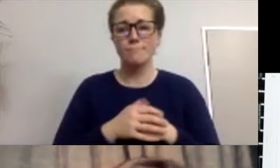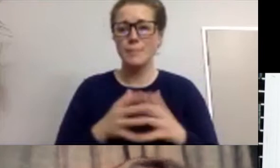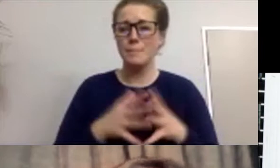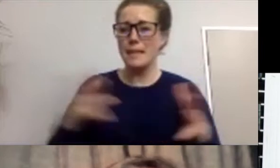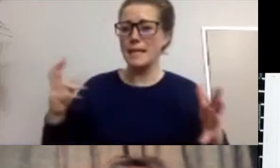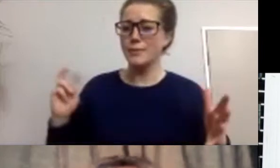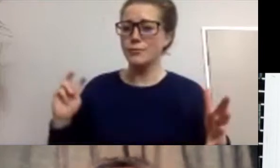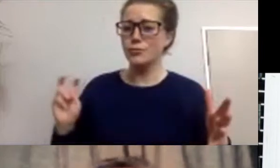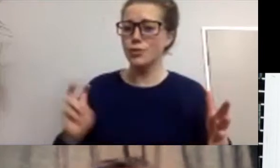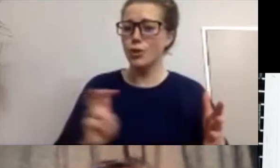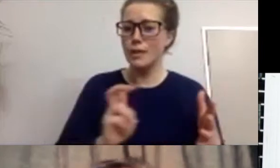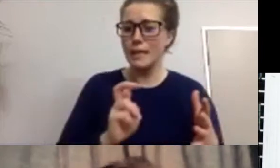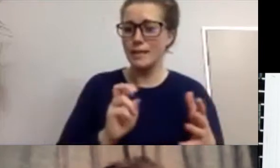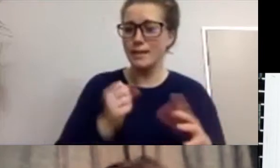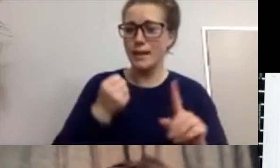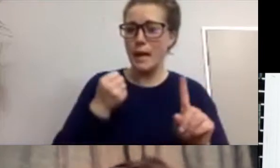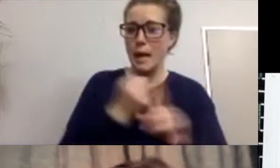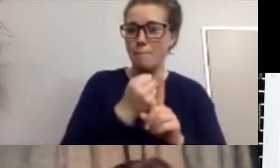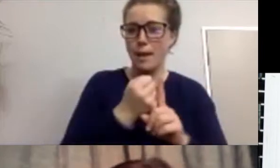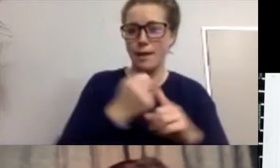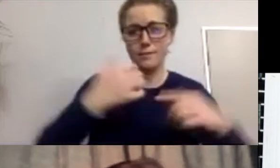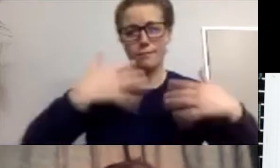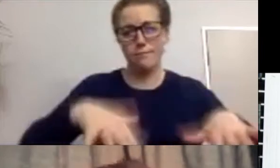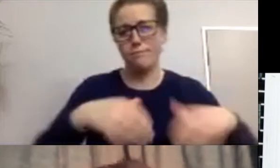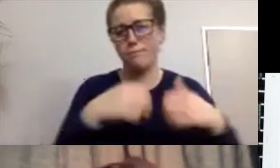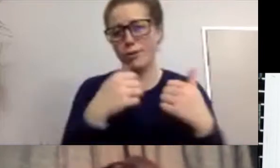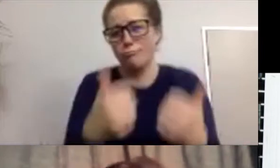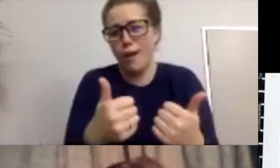The impact has been phenomenal and I would like to talk about that now.